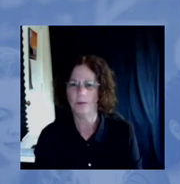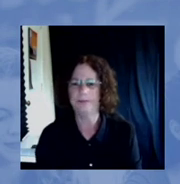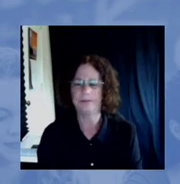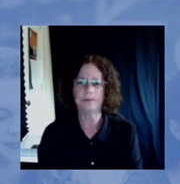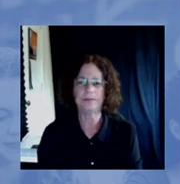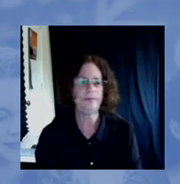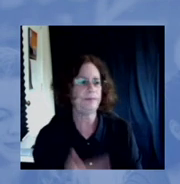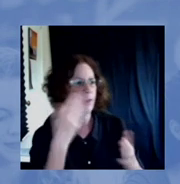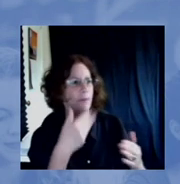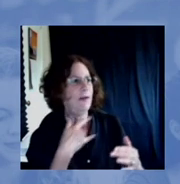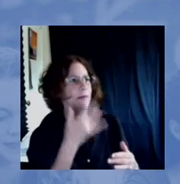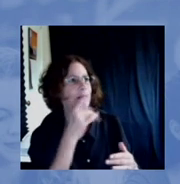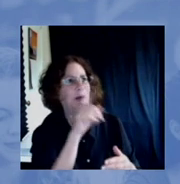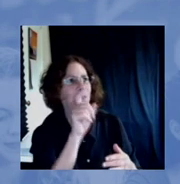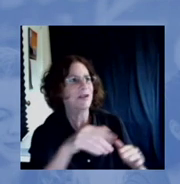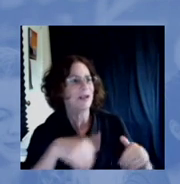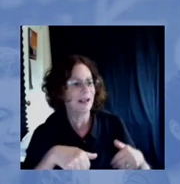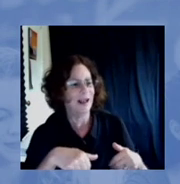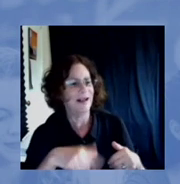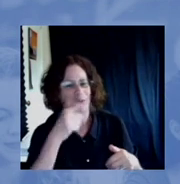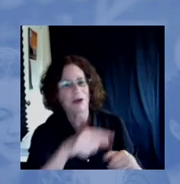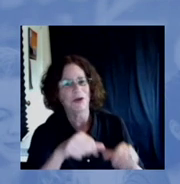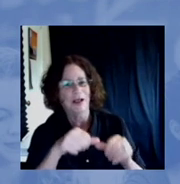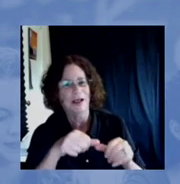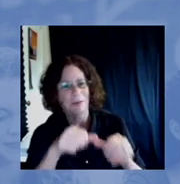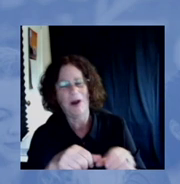YET BECAUSE YOU GUYS JUST KEEP RAISING THE BAR HERE AND THESE ANSWERS JUST GET MORE AND